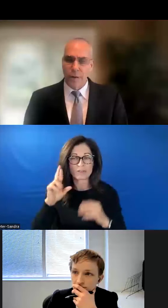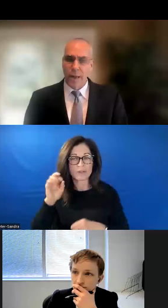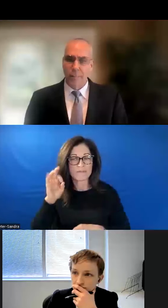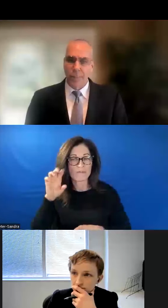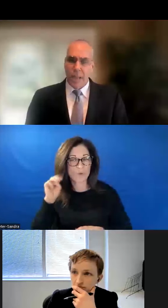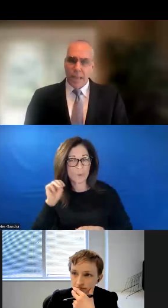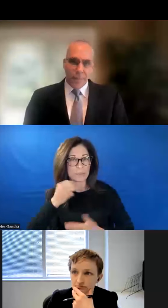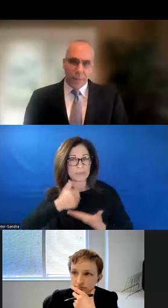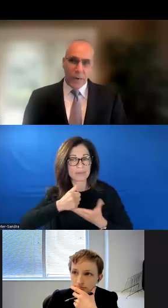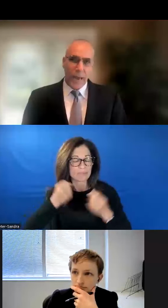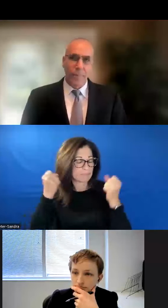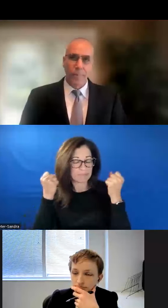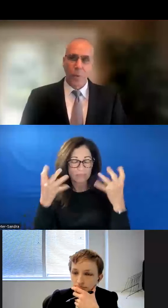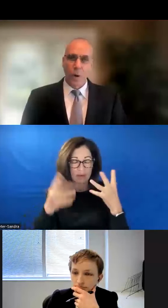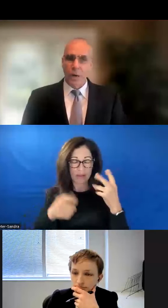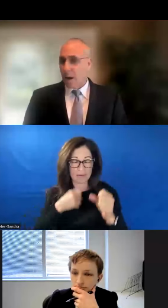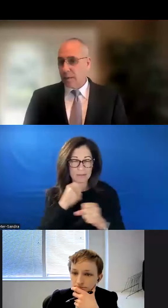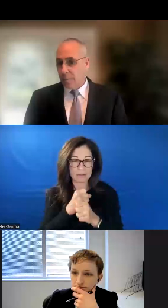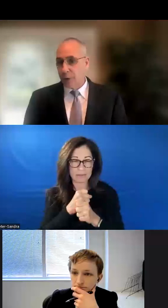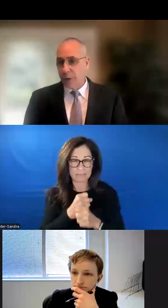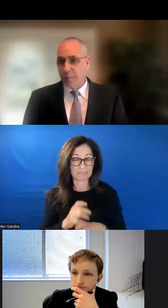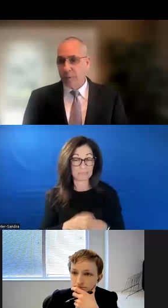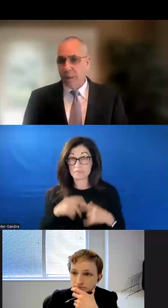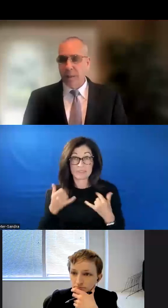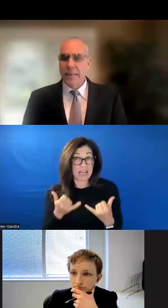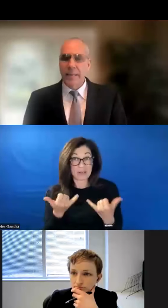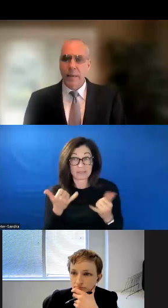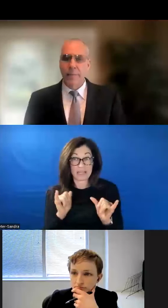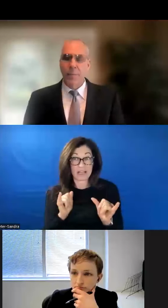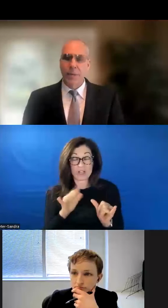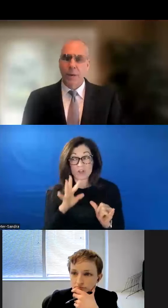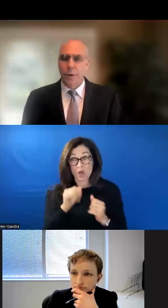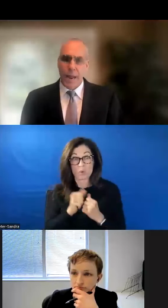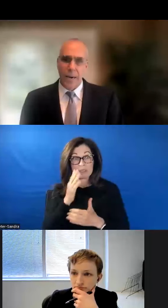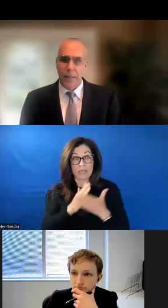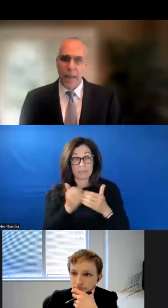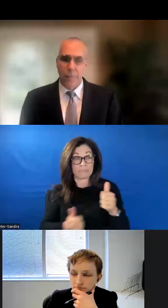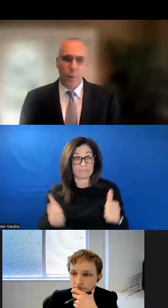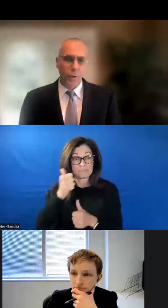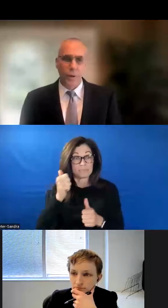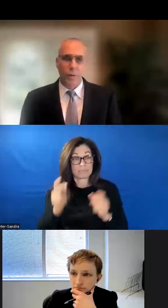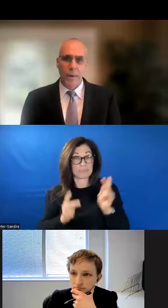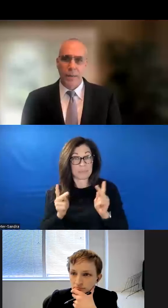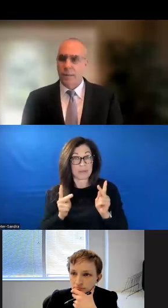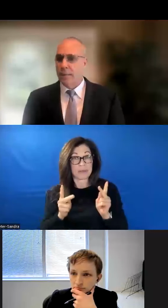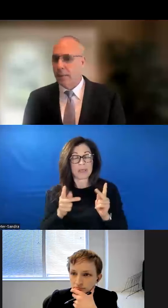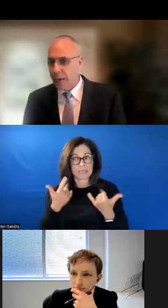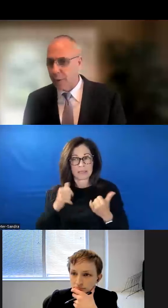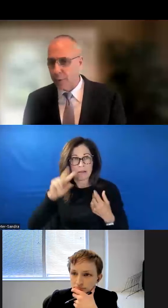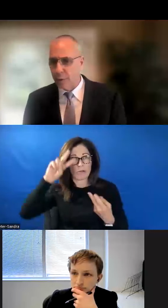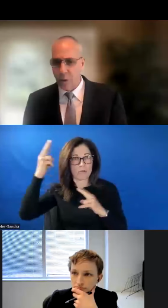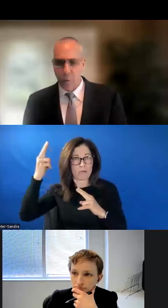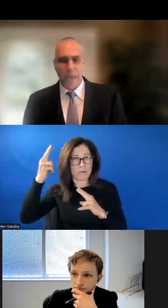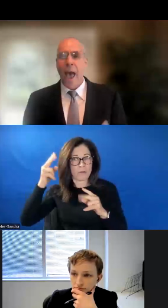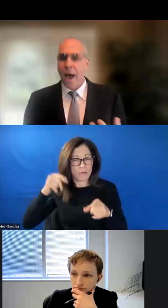AND EVEN TODAY WHEN I TALK TO SOME CHIEFS, THEY HAVE THE MISUNDERSTANDING THAT A PERSON IN CRISIS IS IN DANGER SO THEY